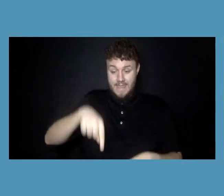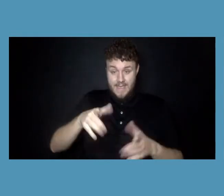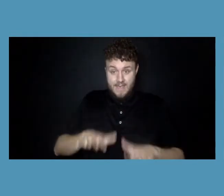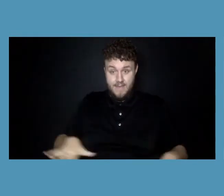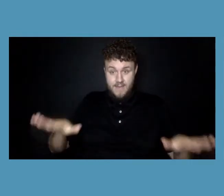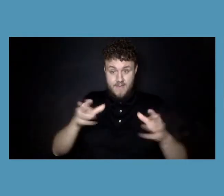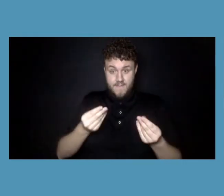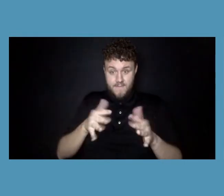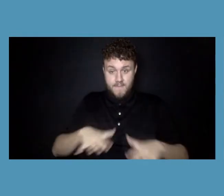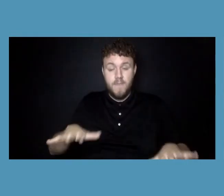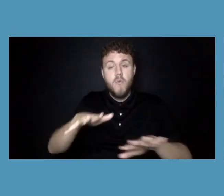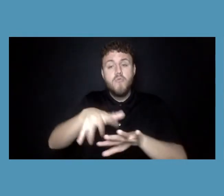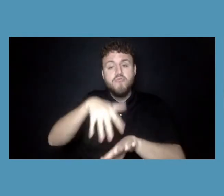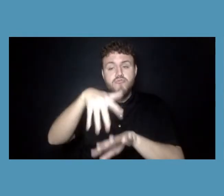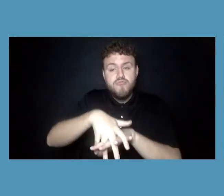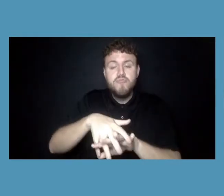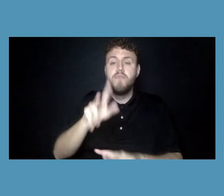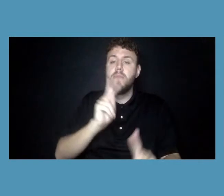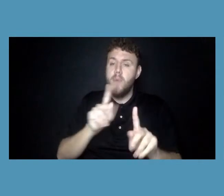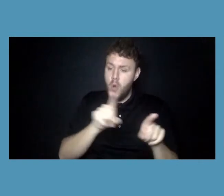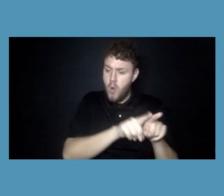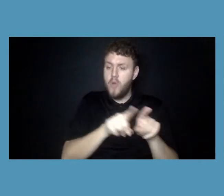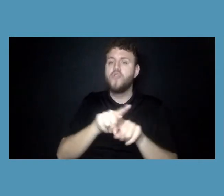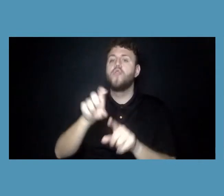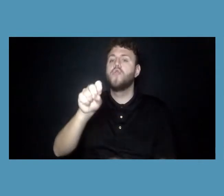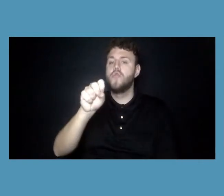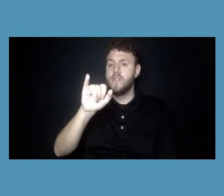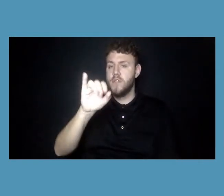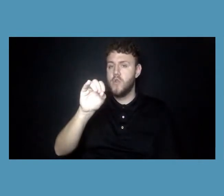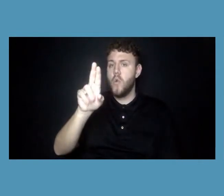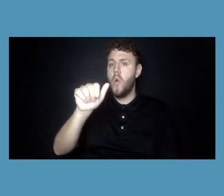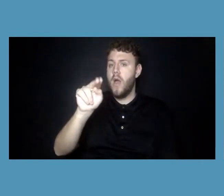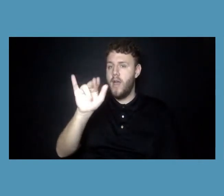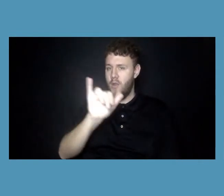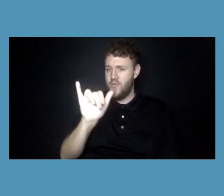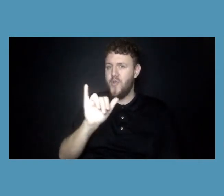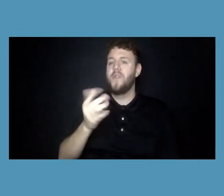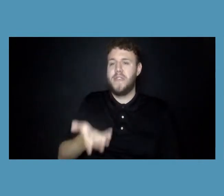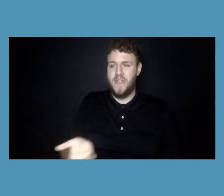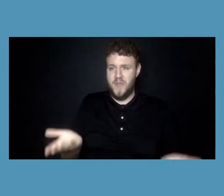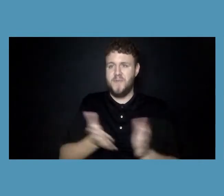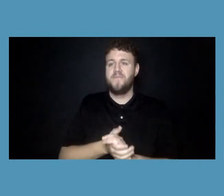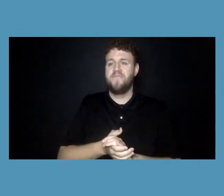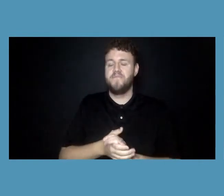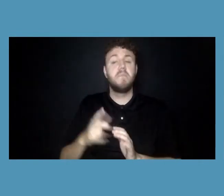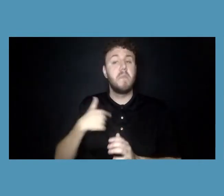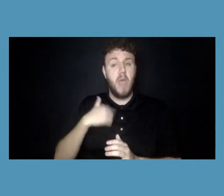home to indigenous Siouan lineage as well. I will be sharing some PowerPoints with